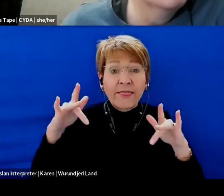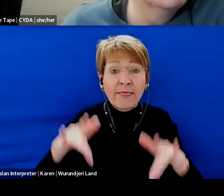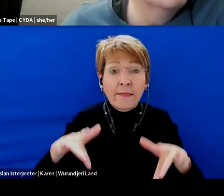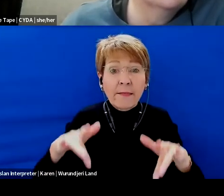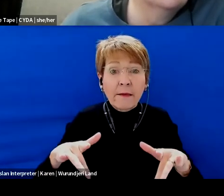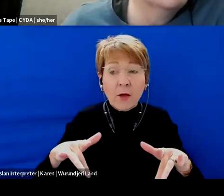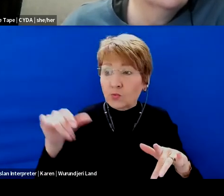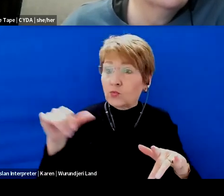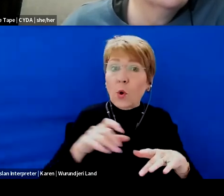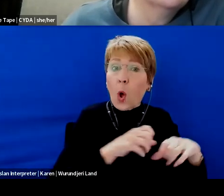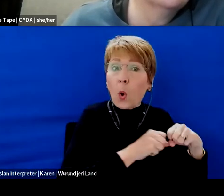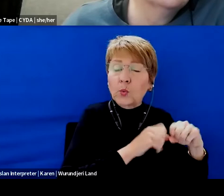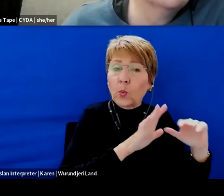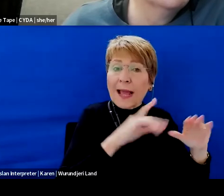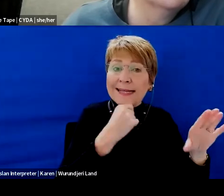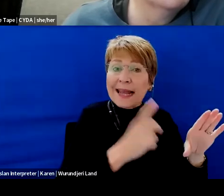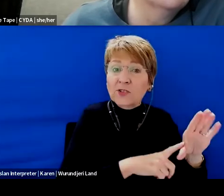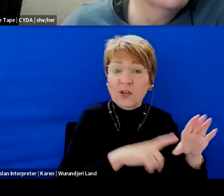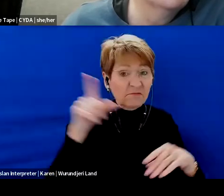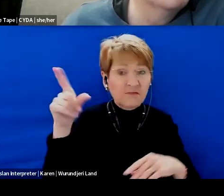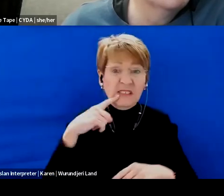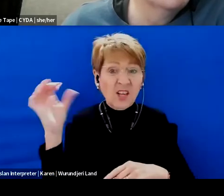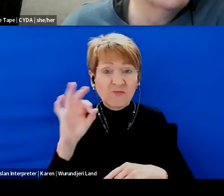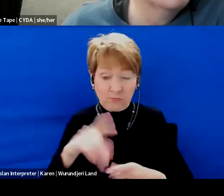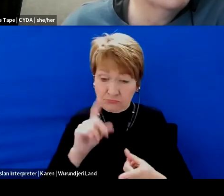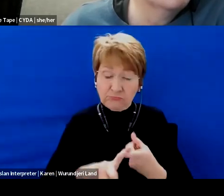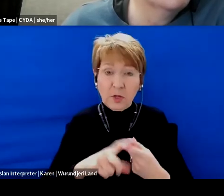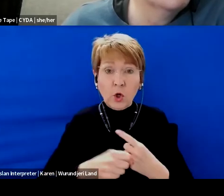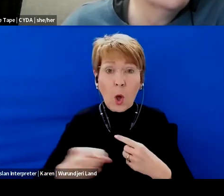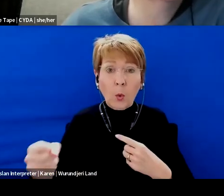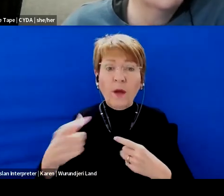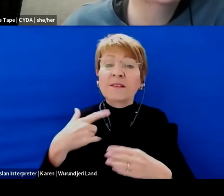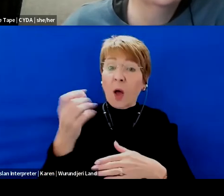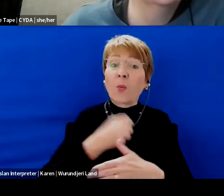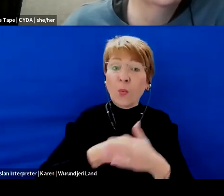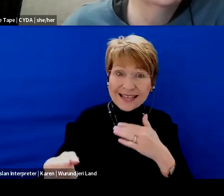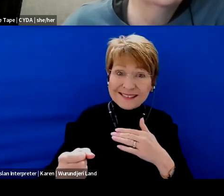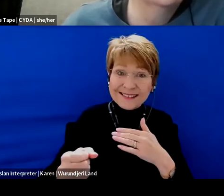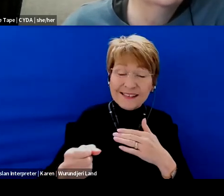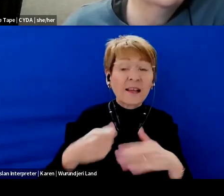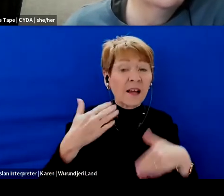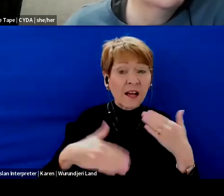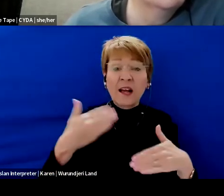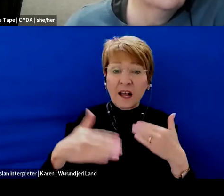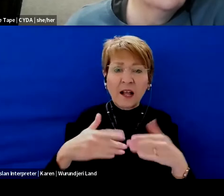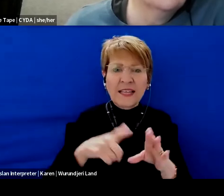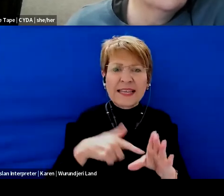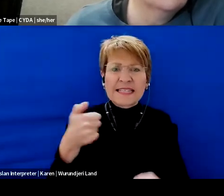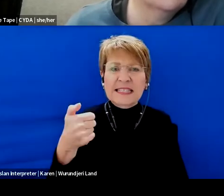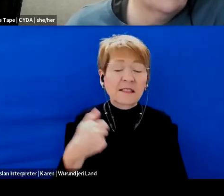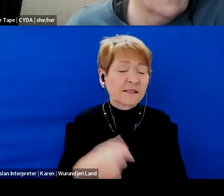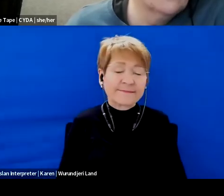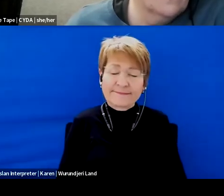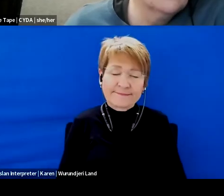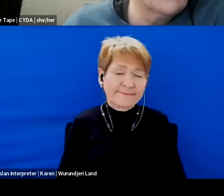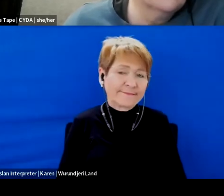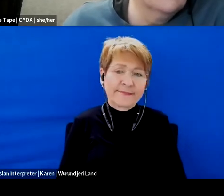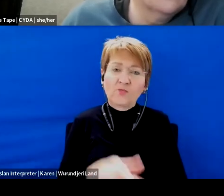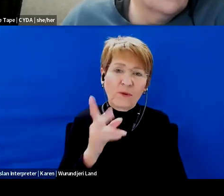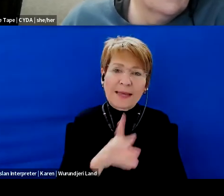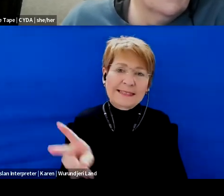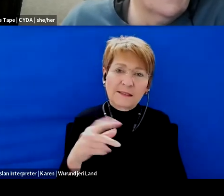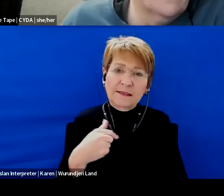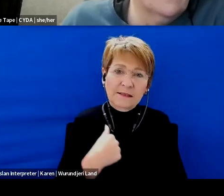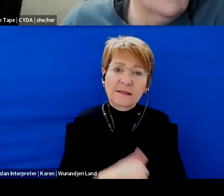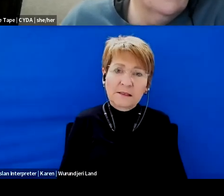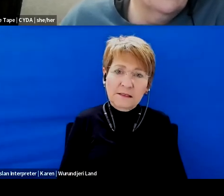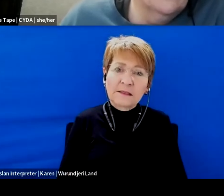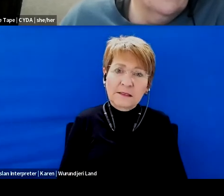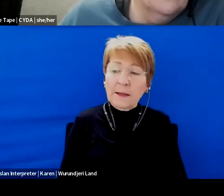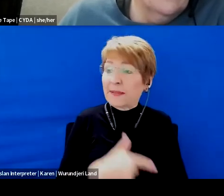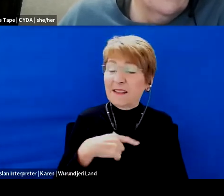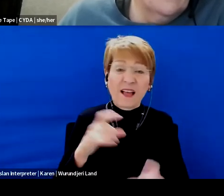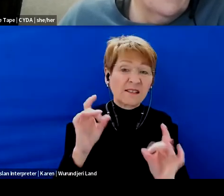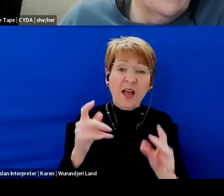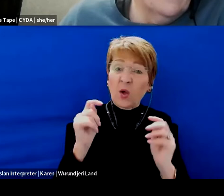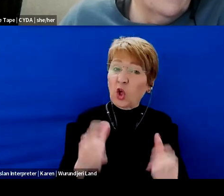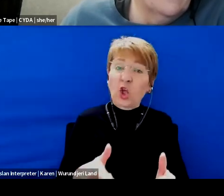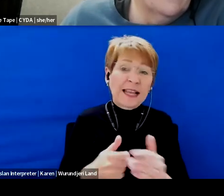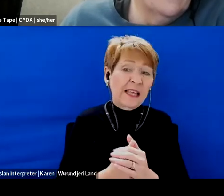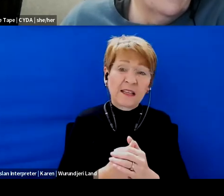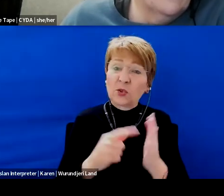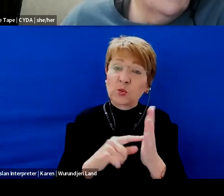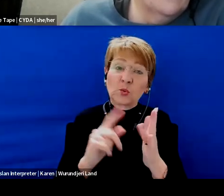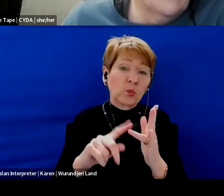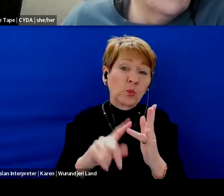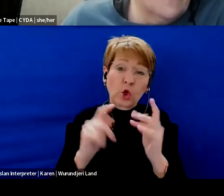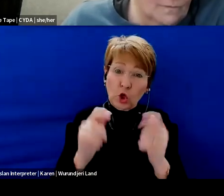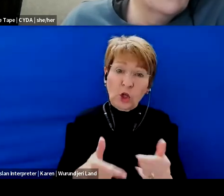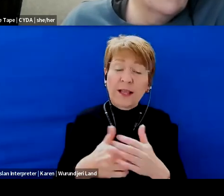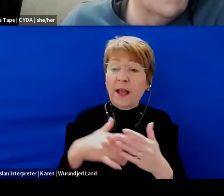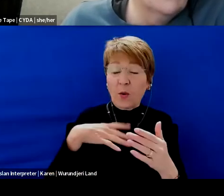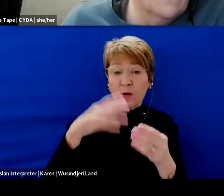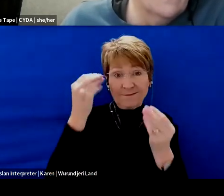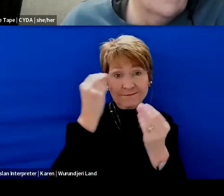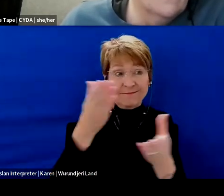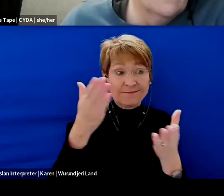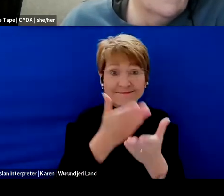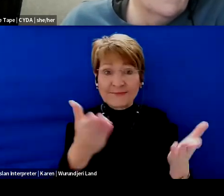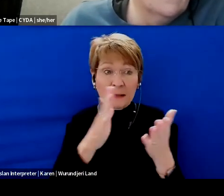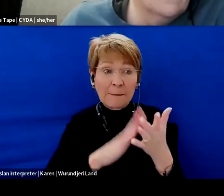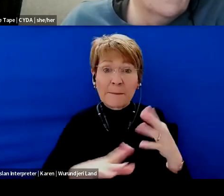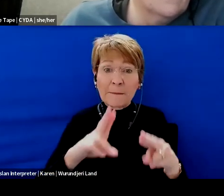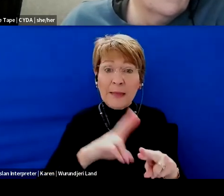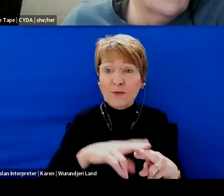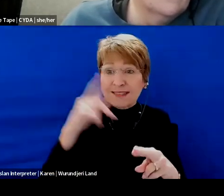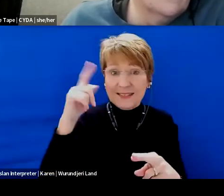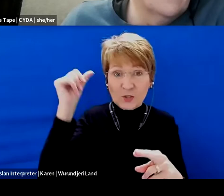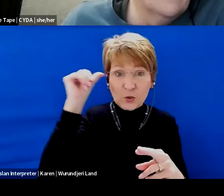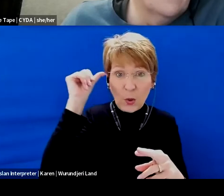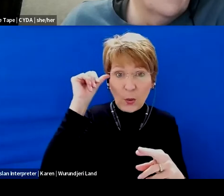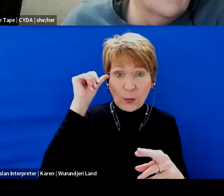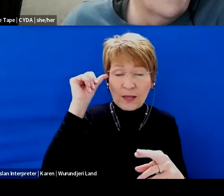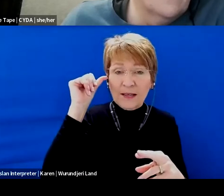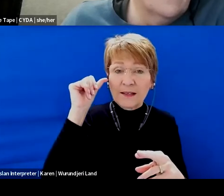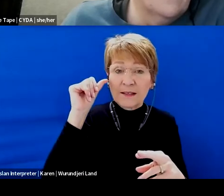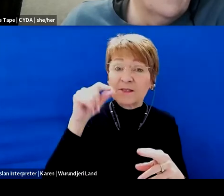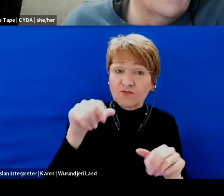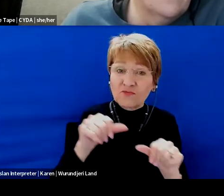I should be over to go no issues yep yep yep she'll be all good. I ended up having to repeat you 622 starting can be so early. So I guess my real big message I would like parents and educators to take away from what I'm saying is, it's okay for if a child